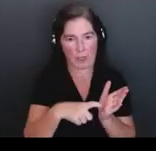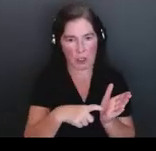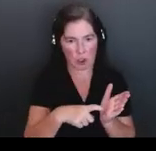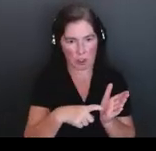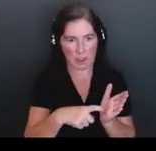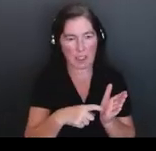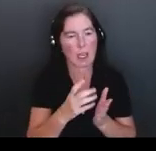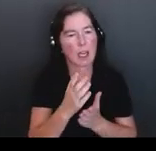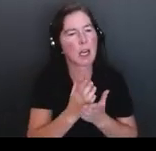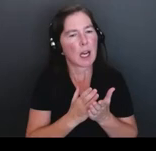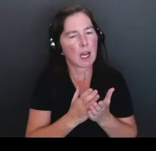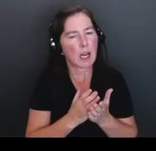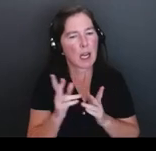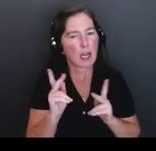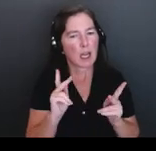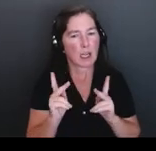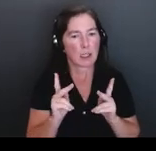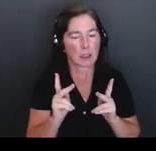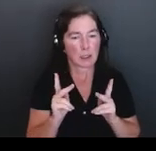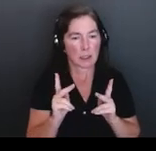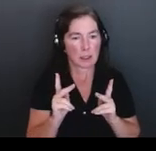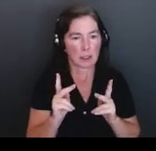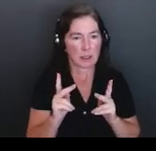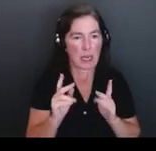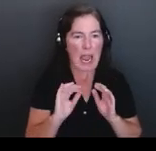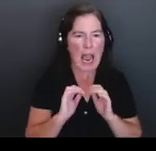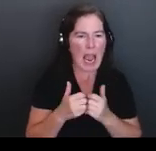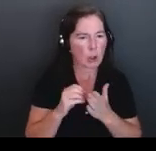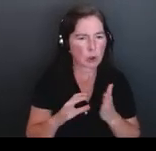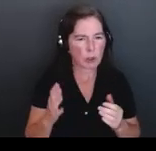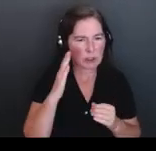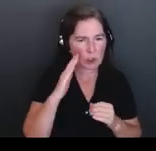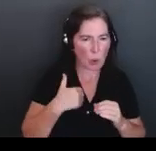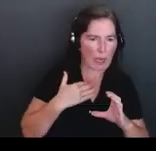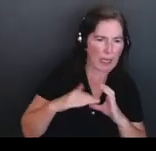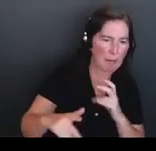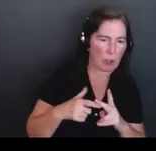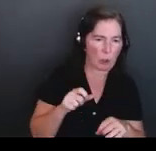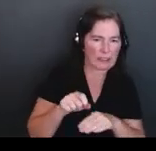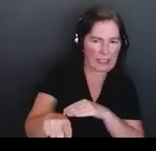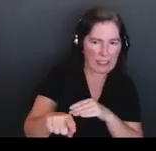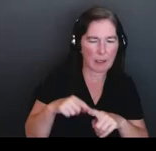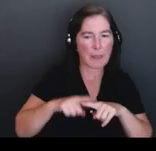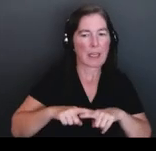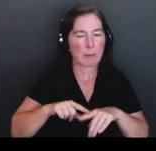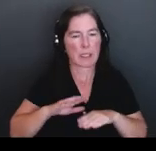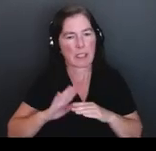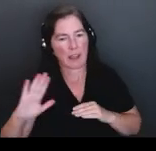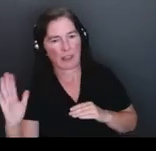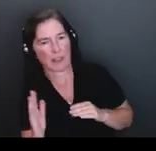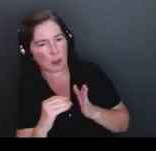That kind of covers communication.